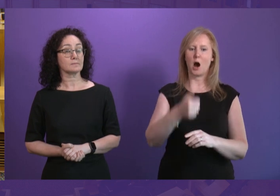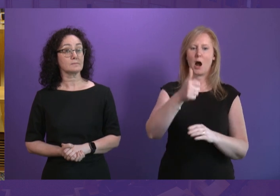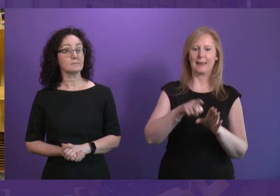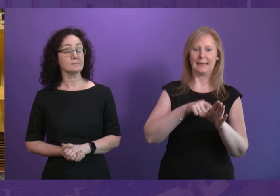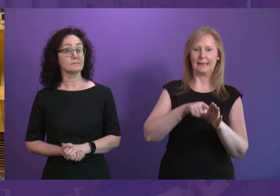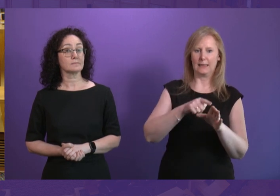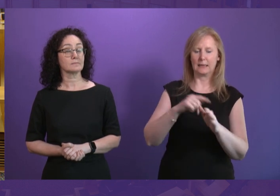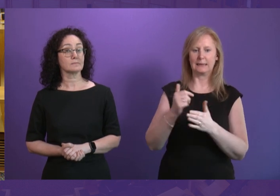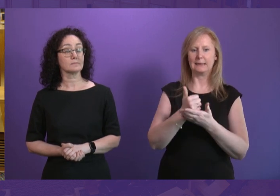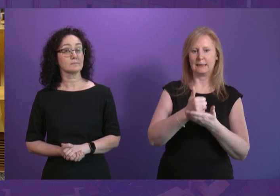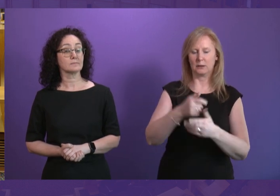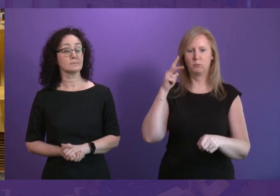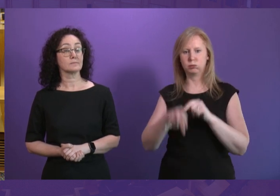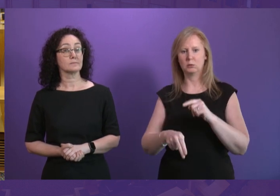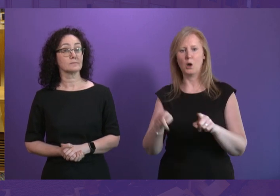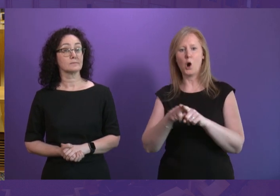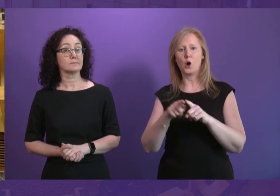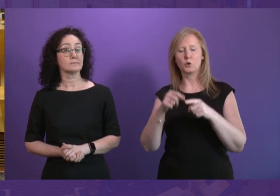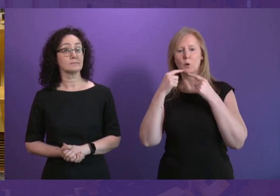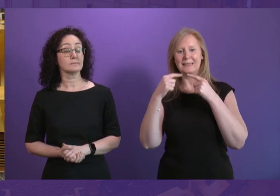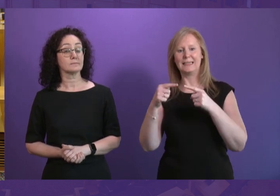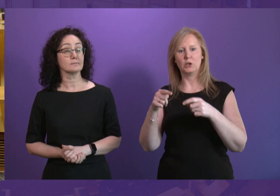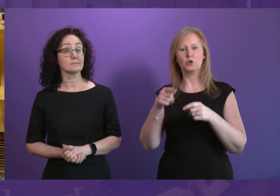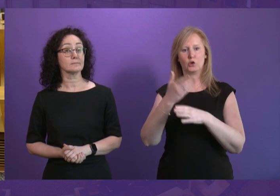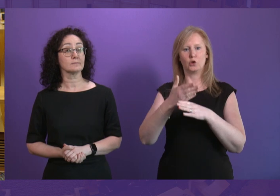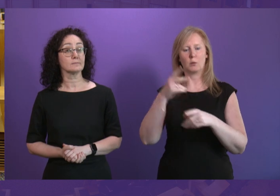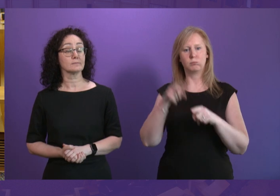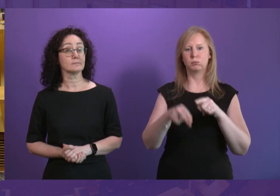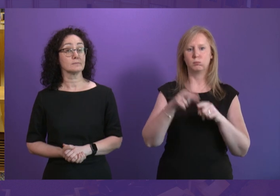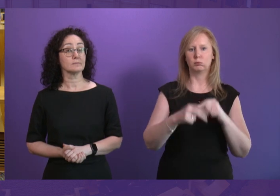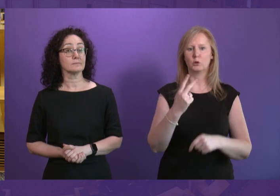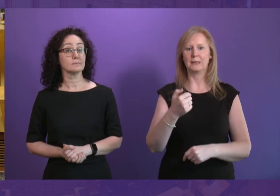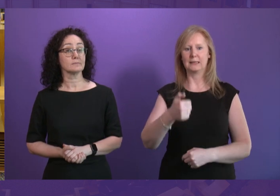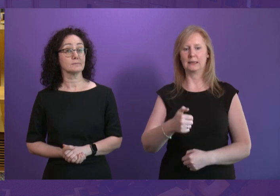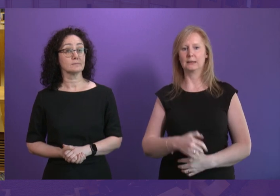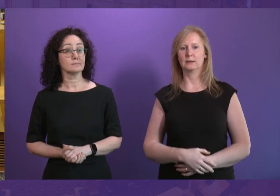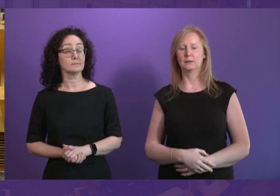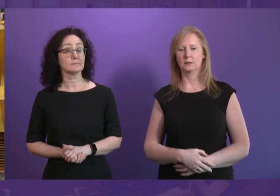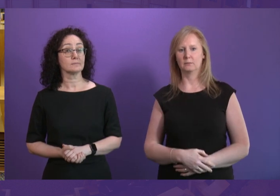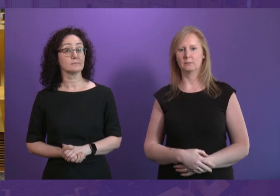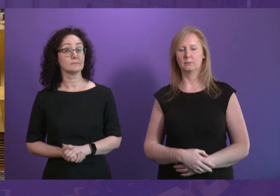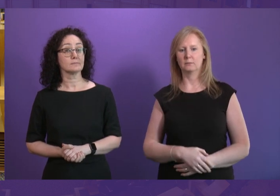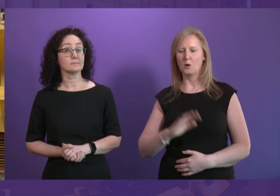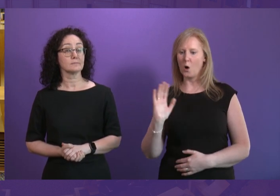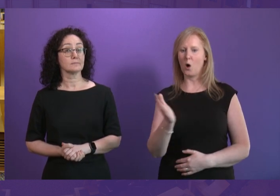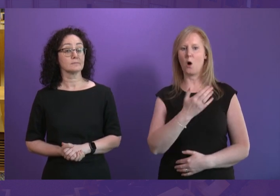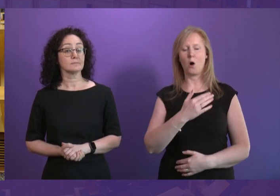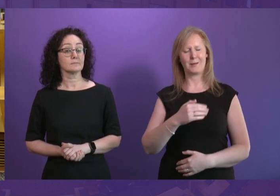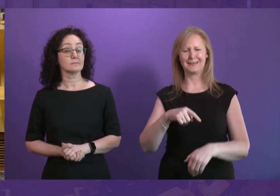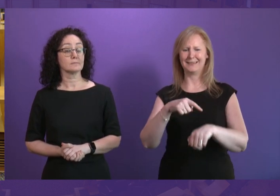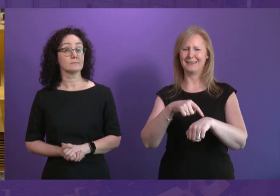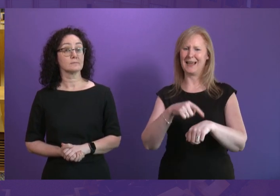cutting 26 teaching posts from primary schools. All of that comes when school rolls in the